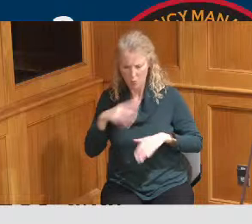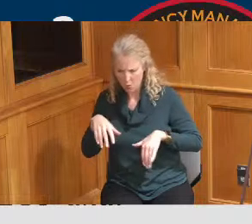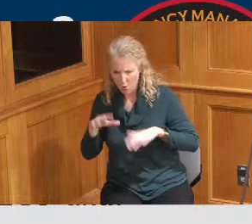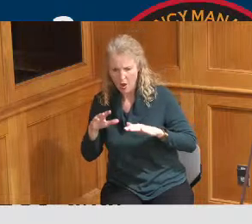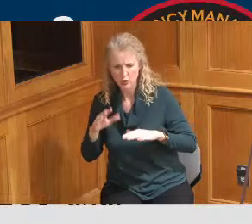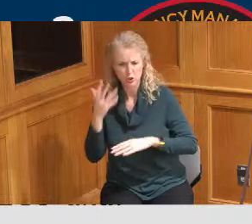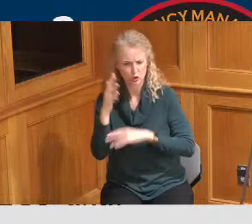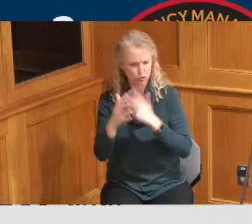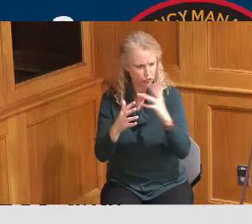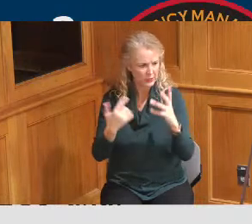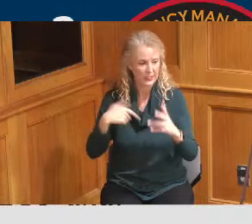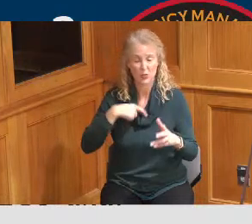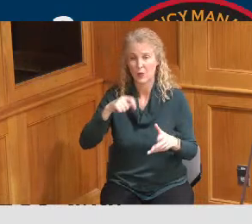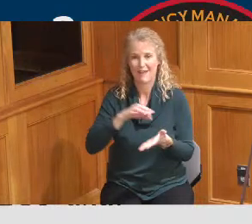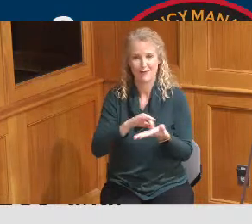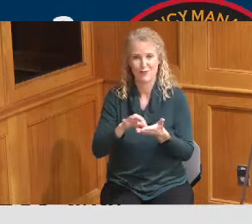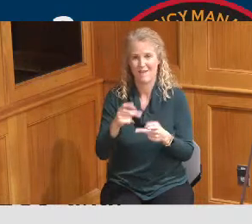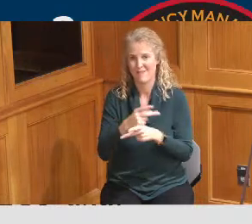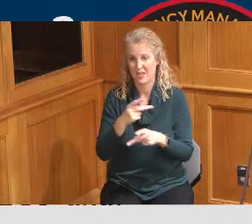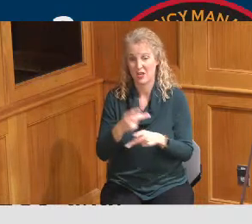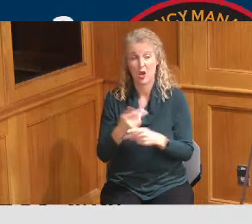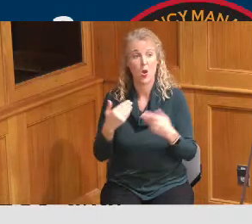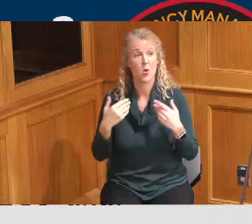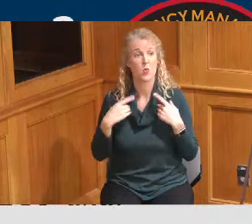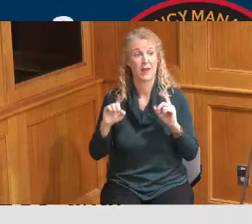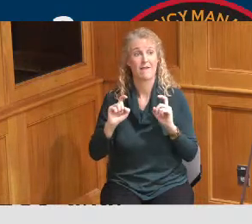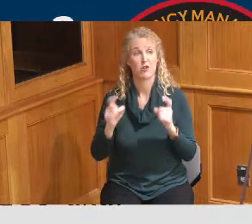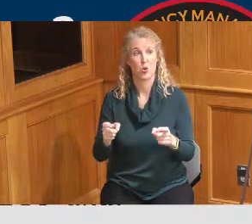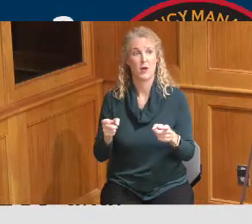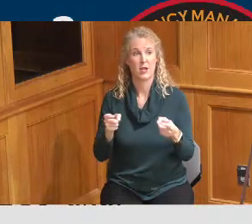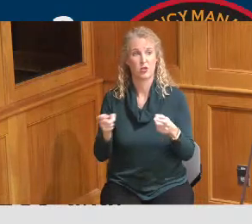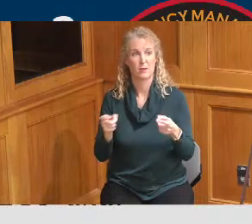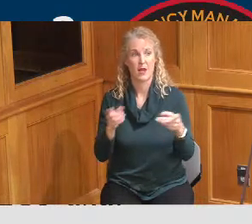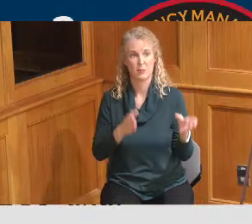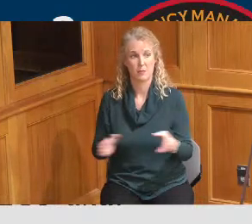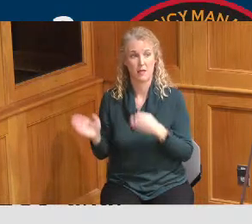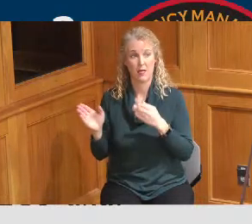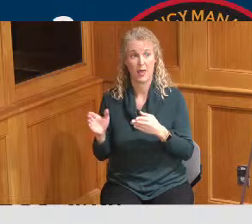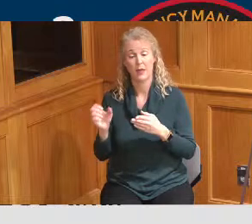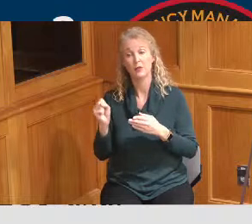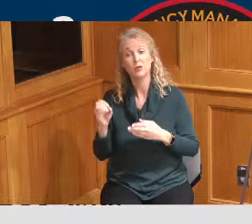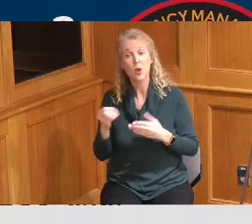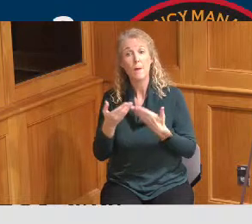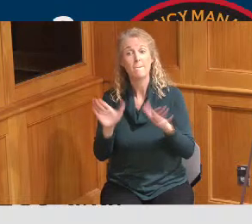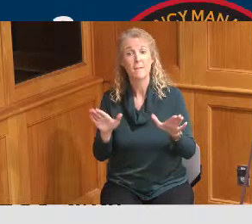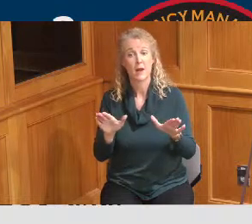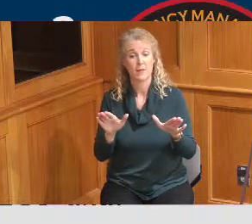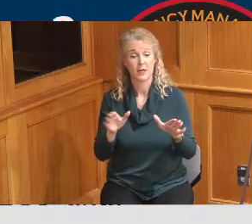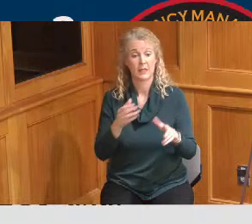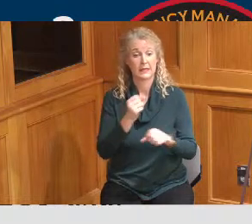able to do all that we have a donations management plan so again through the Public Safety Warehouse